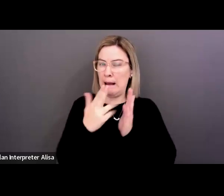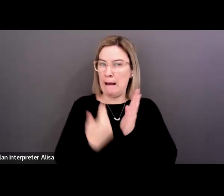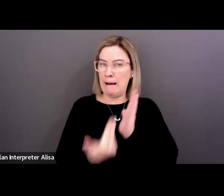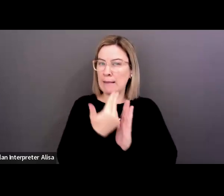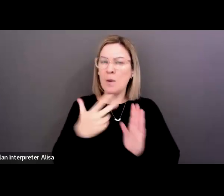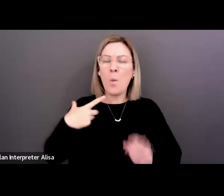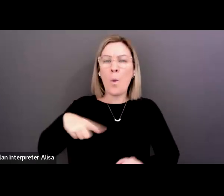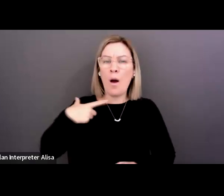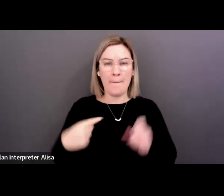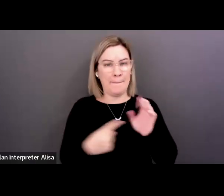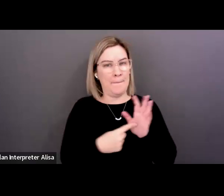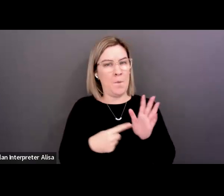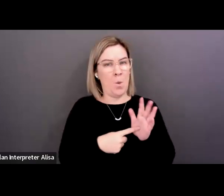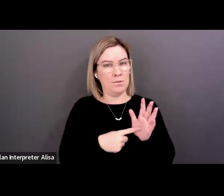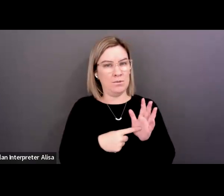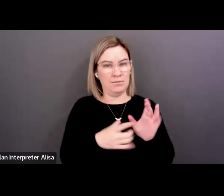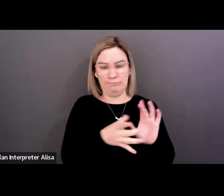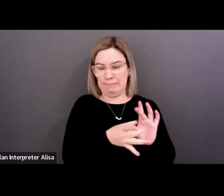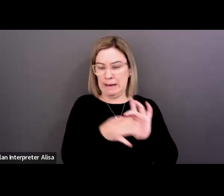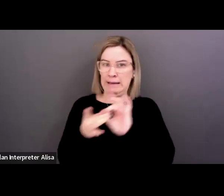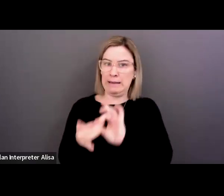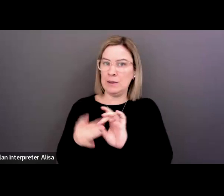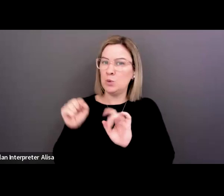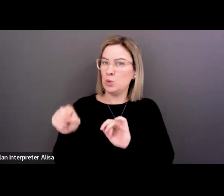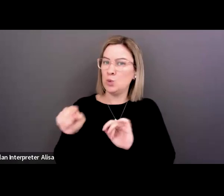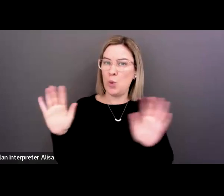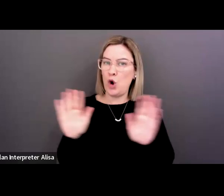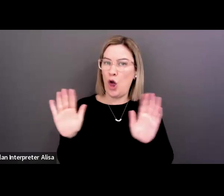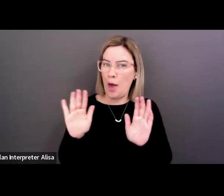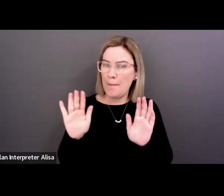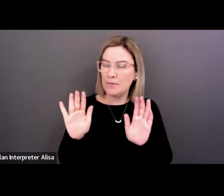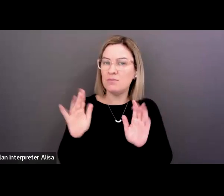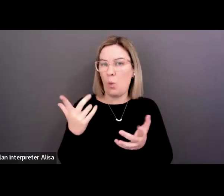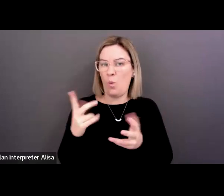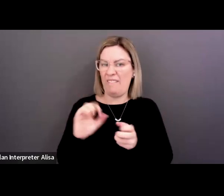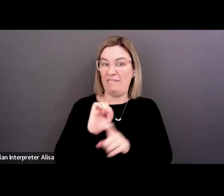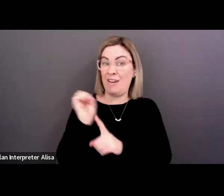those changes. And today we're talking about funding and sponsorship and